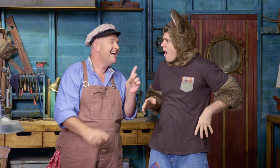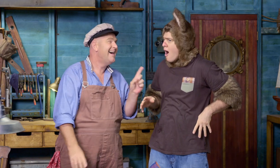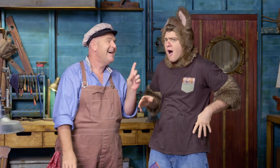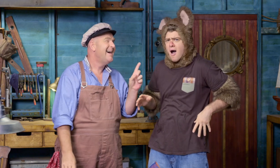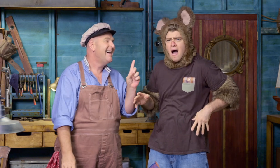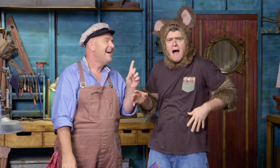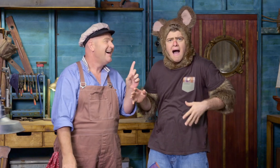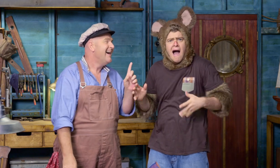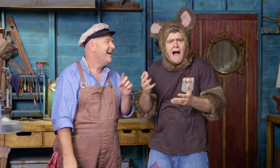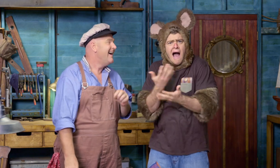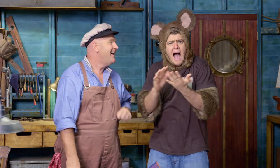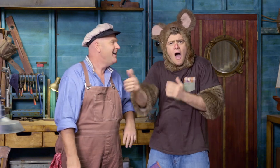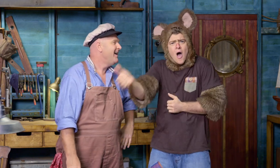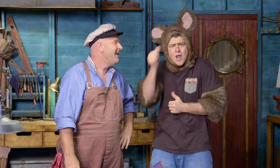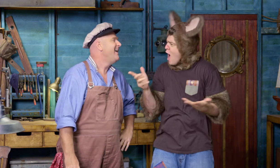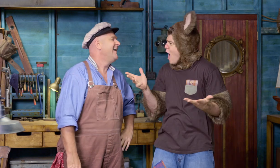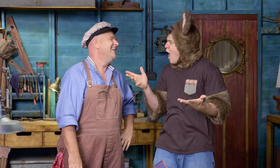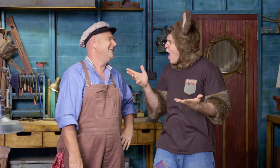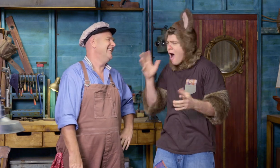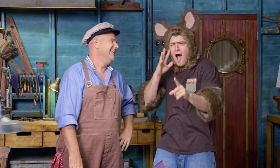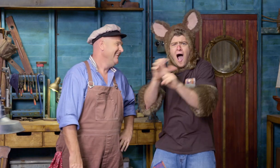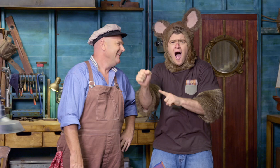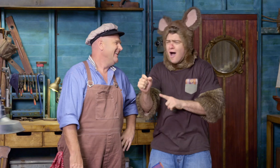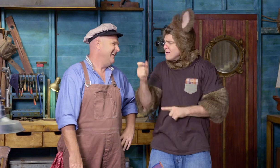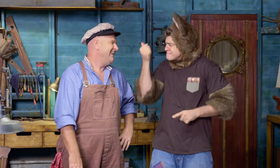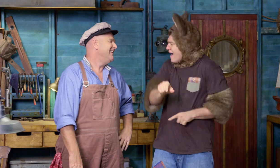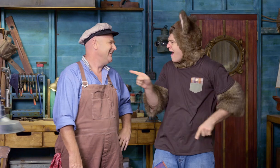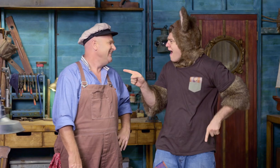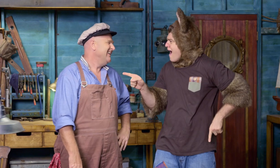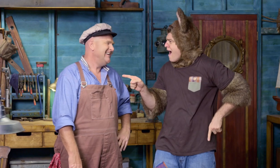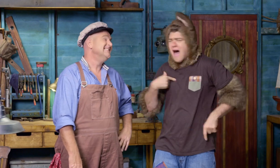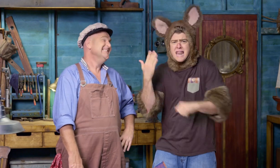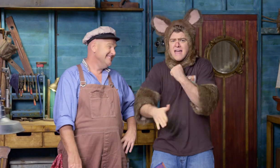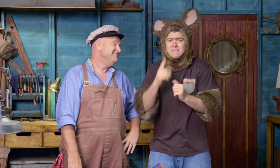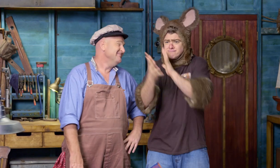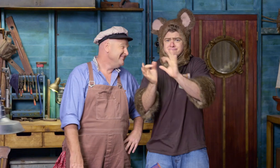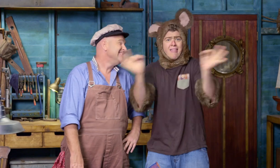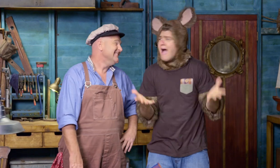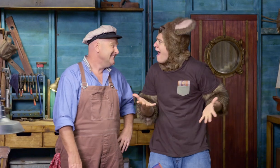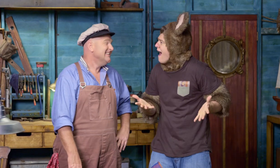How did you know? You're so clever, Skip! I didn't say anything.